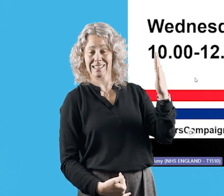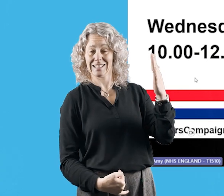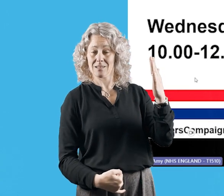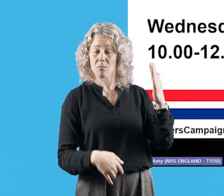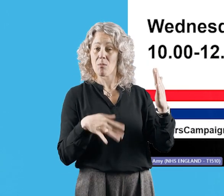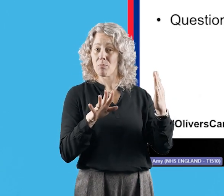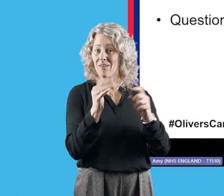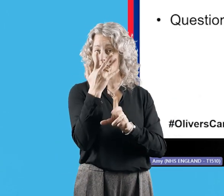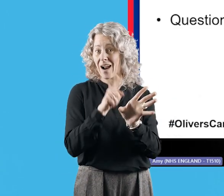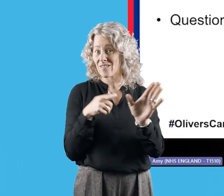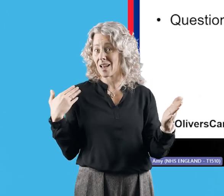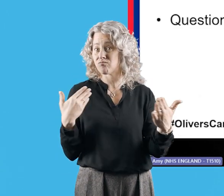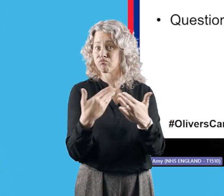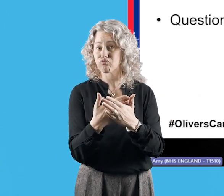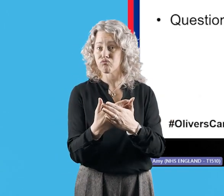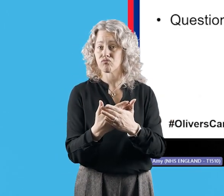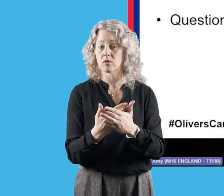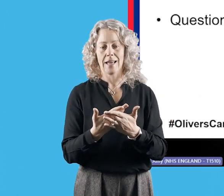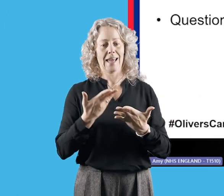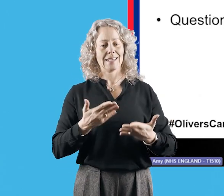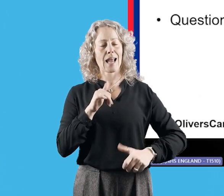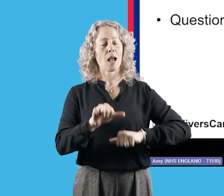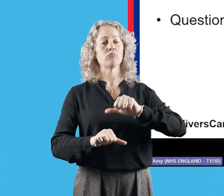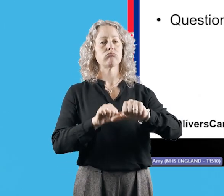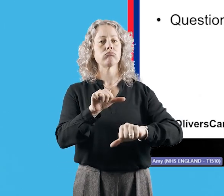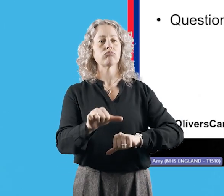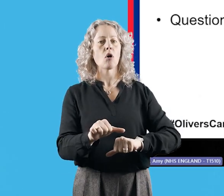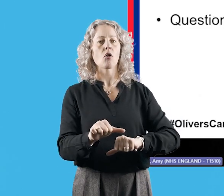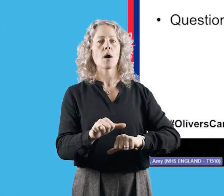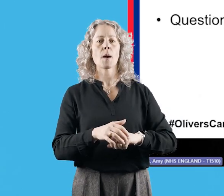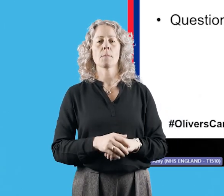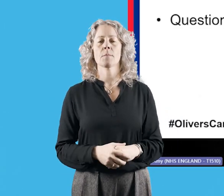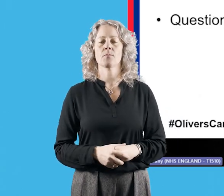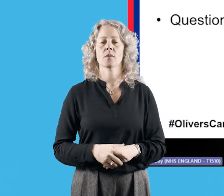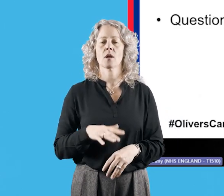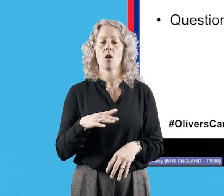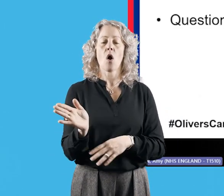years. So today's programme, as we all are aware has been co